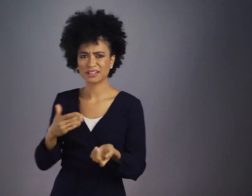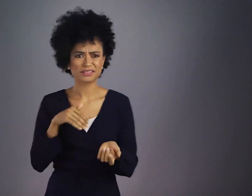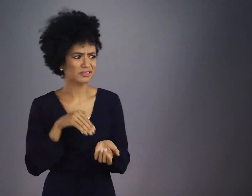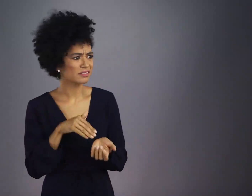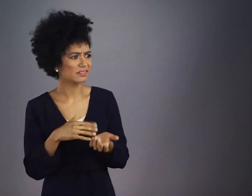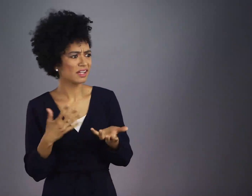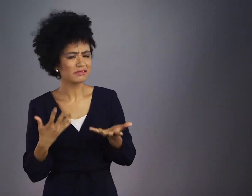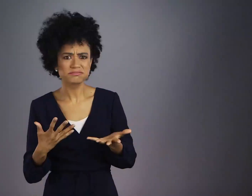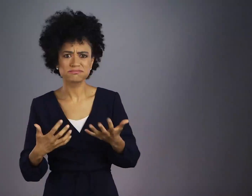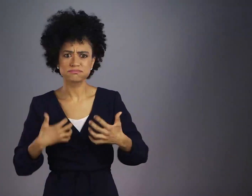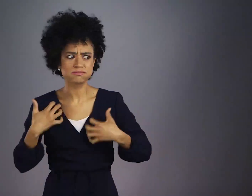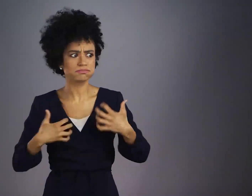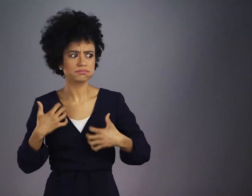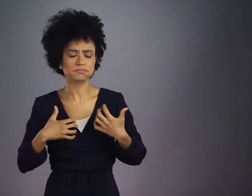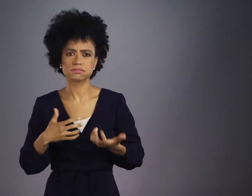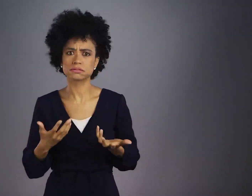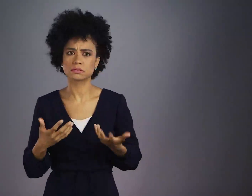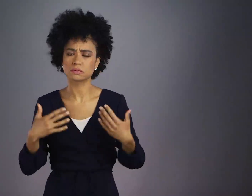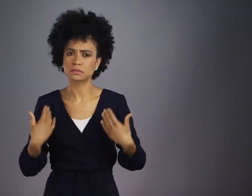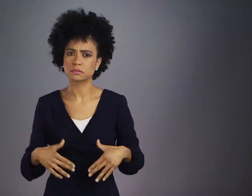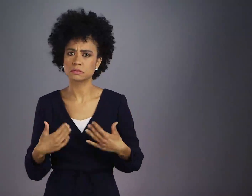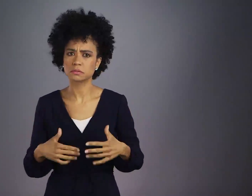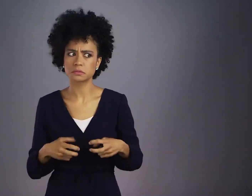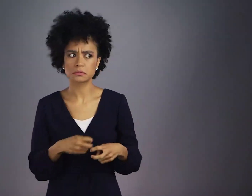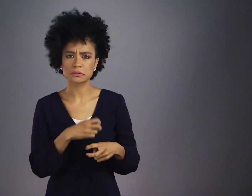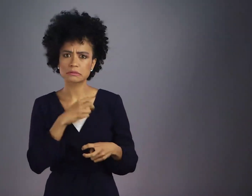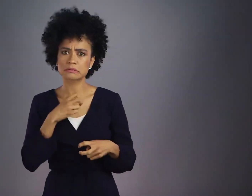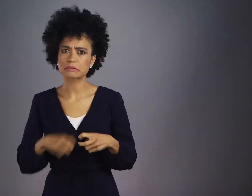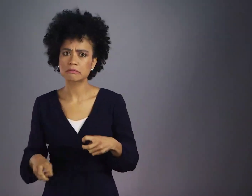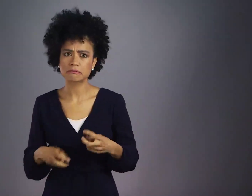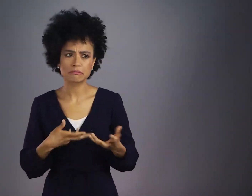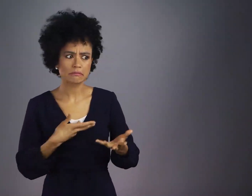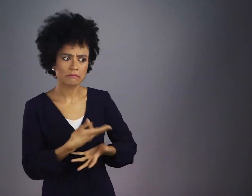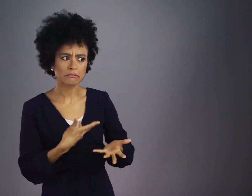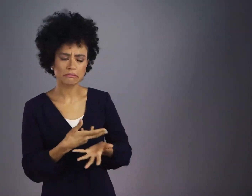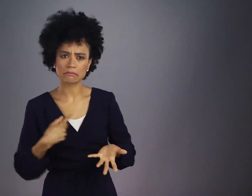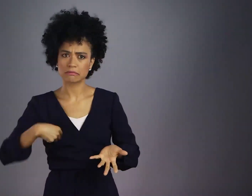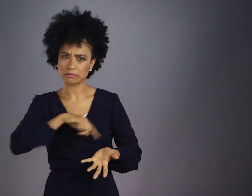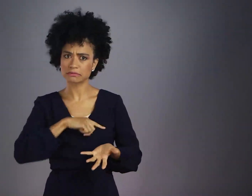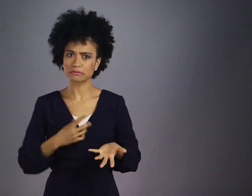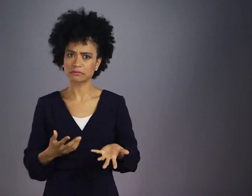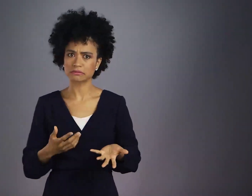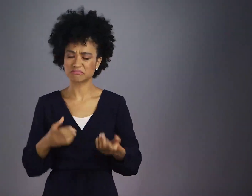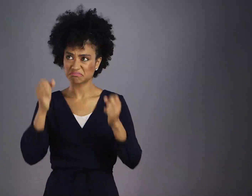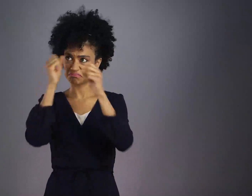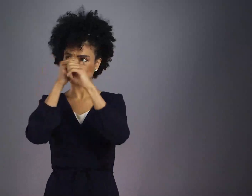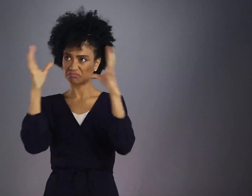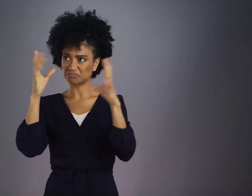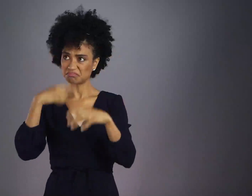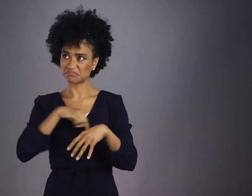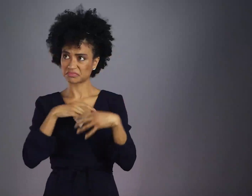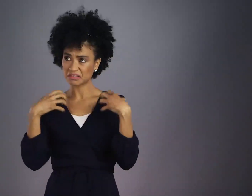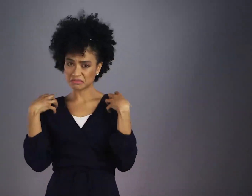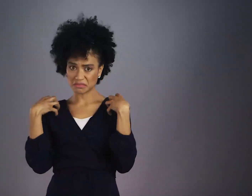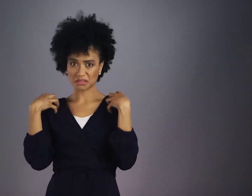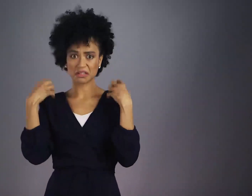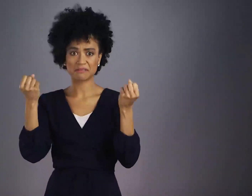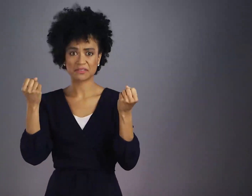Small wonder many in the medical profession have a low opinion of alcoholics and their chance for recovery!